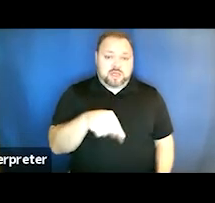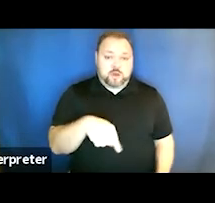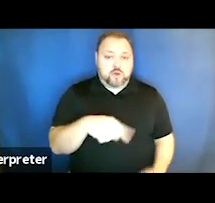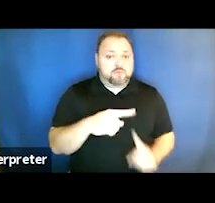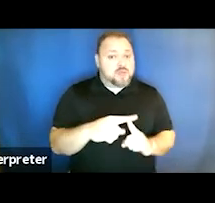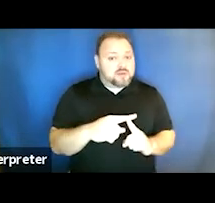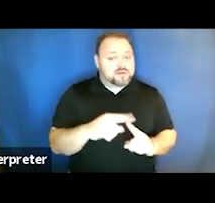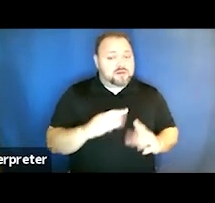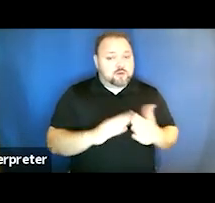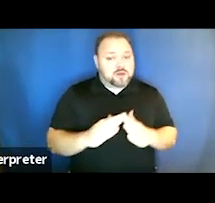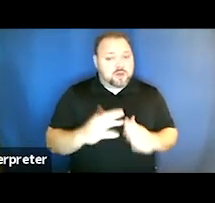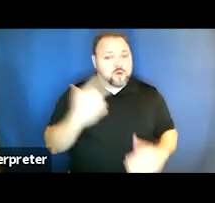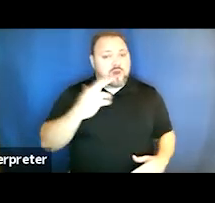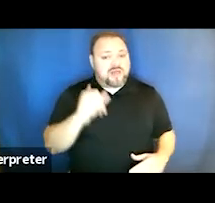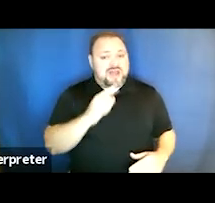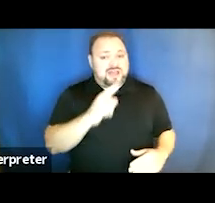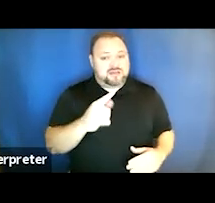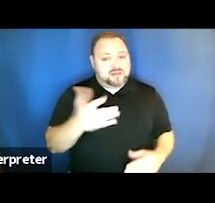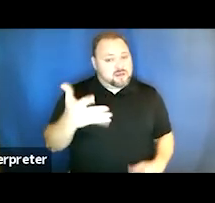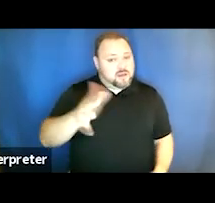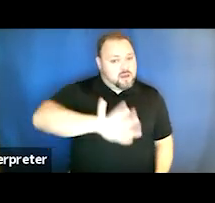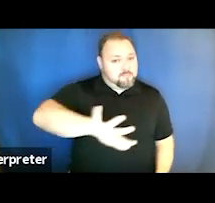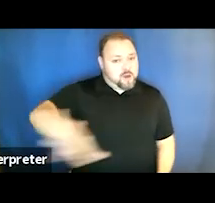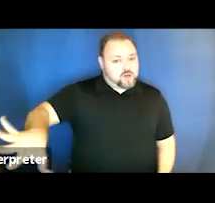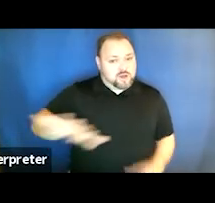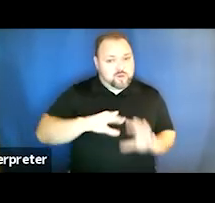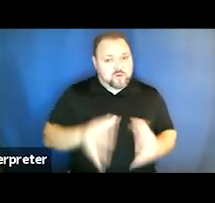knowing that is a marginalized group that that is so much a part of